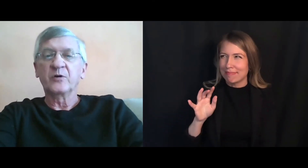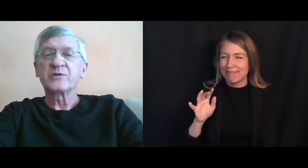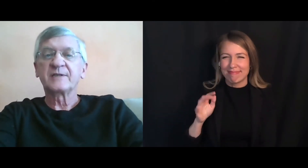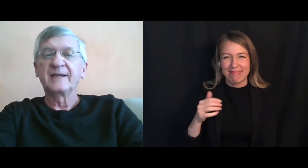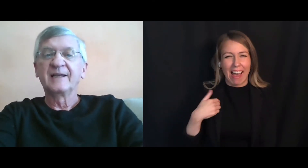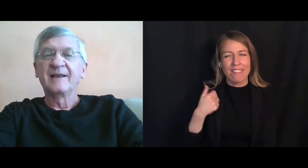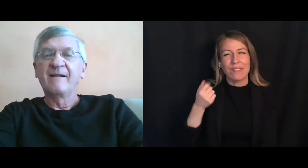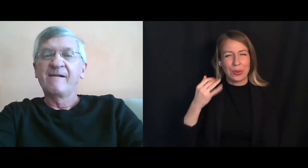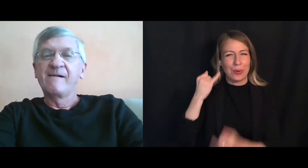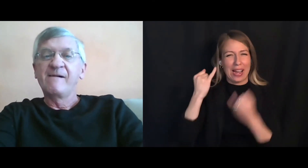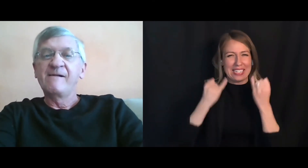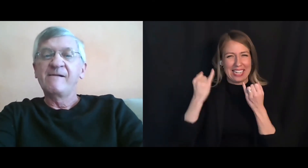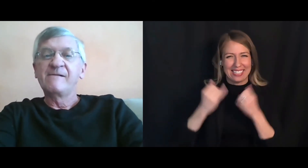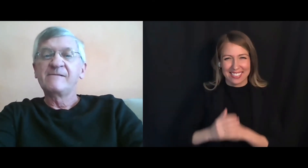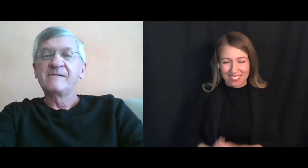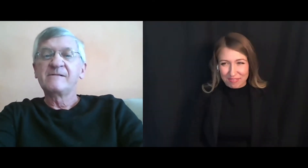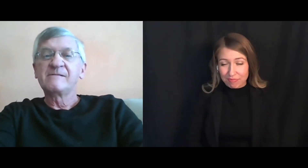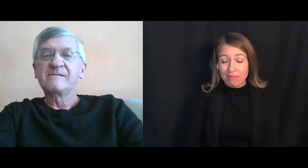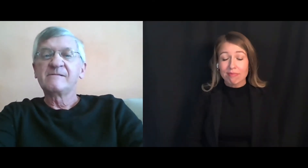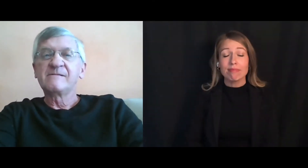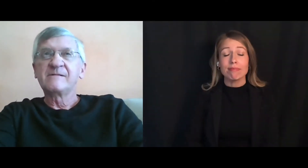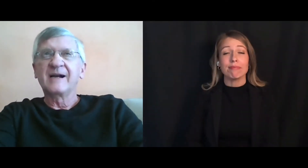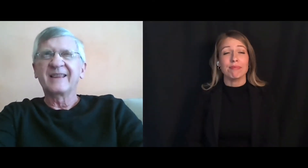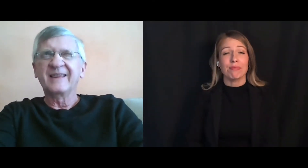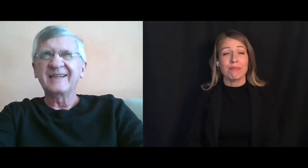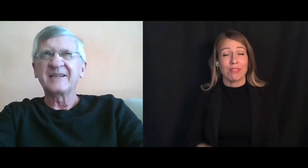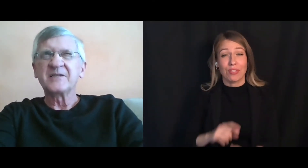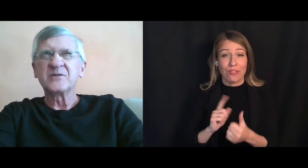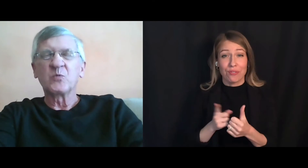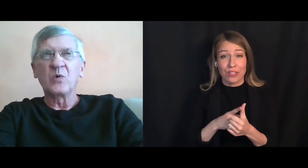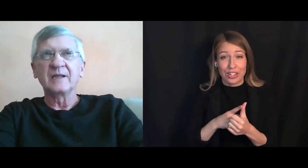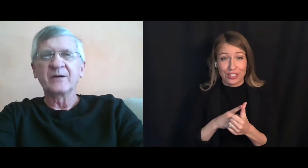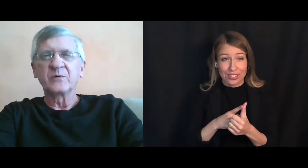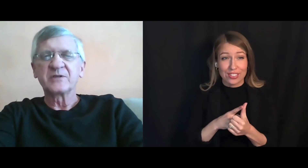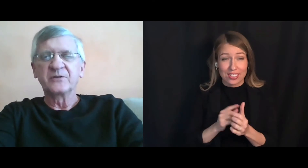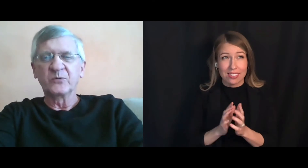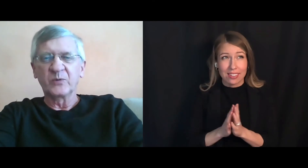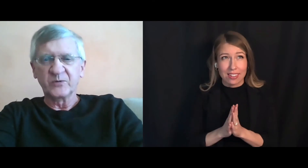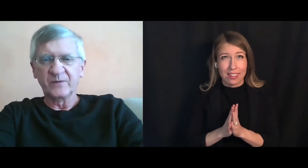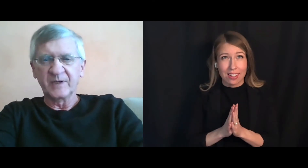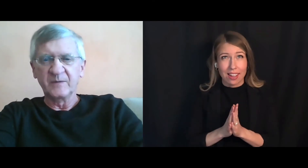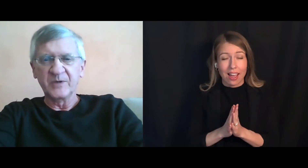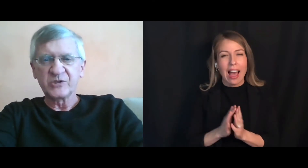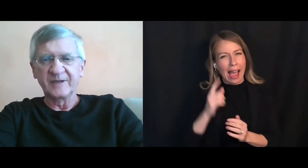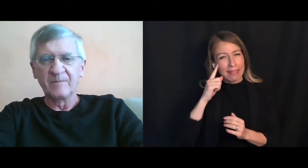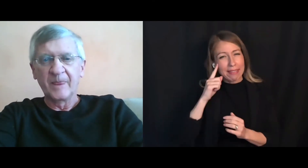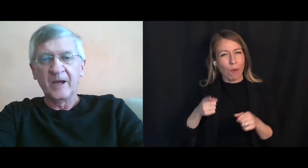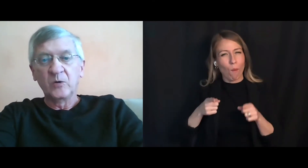First, I think this is while I was the director of the Commission.